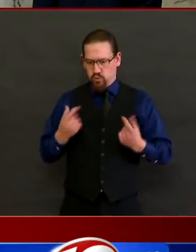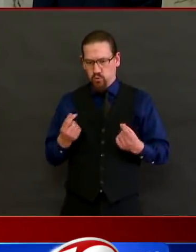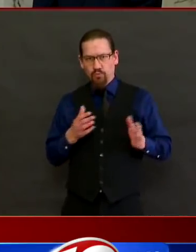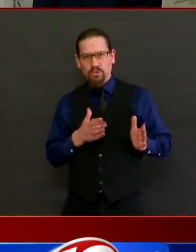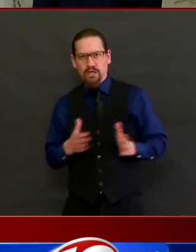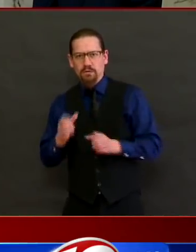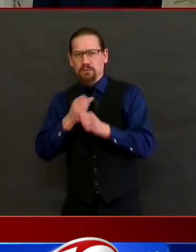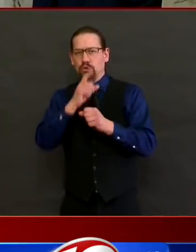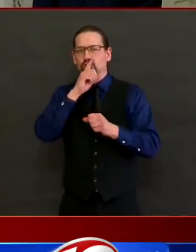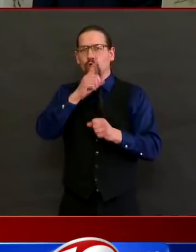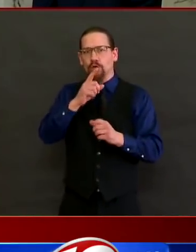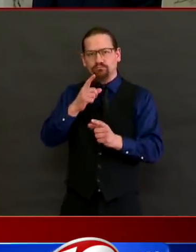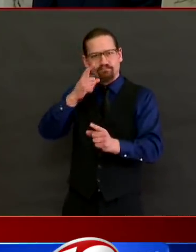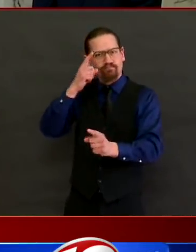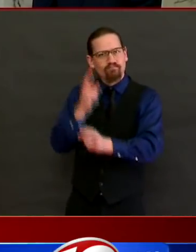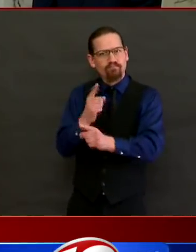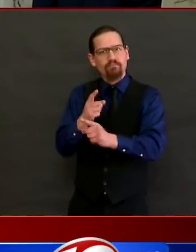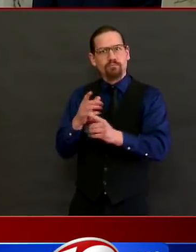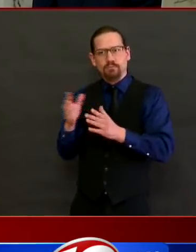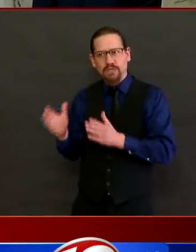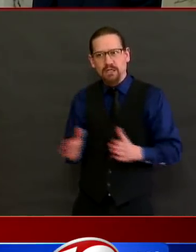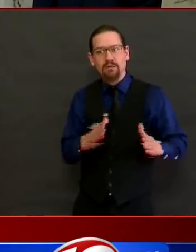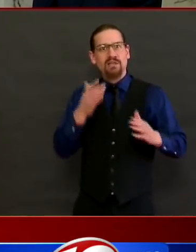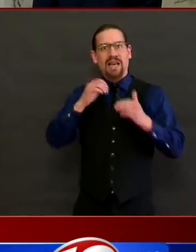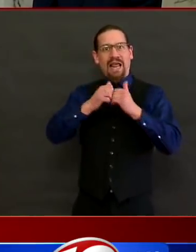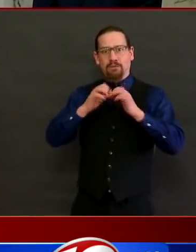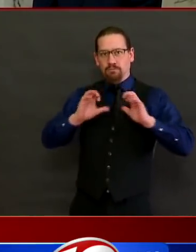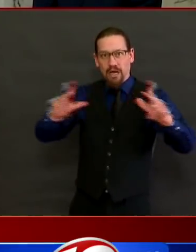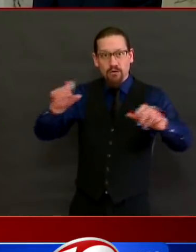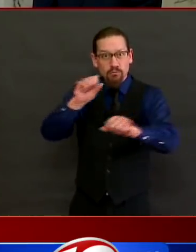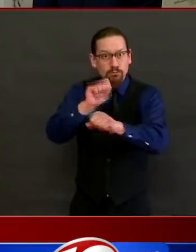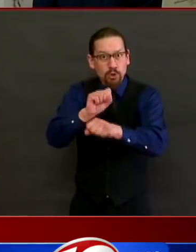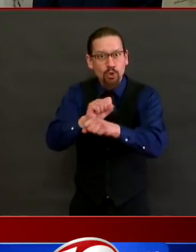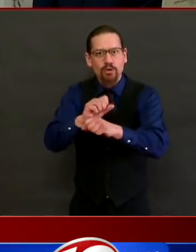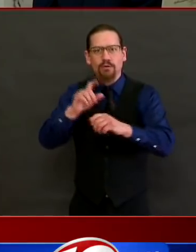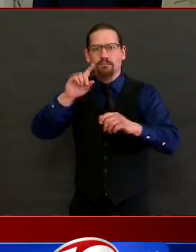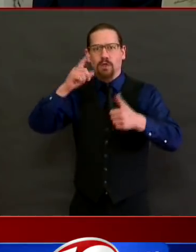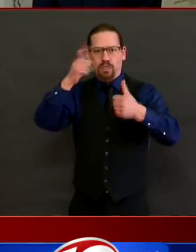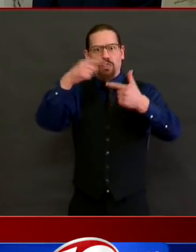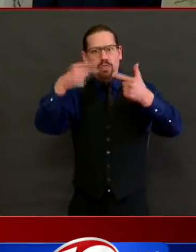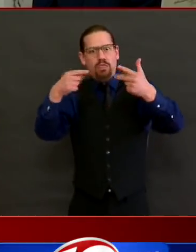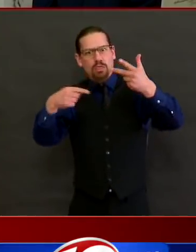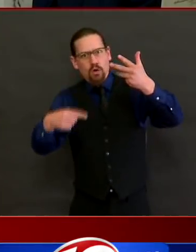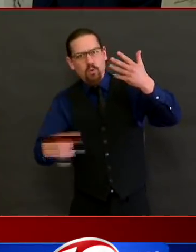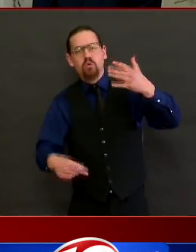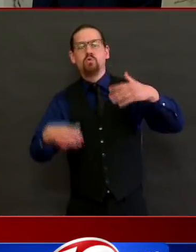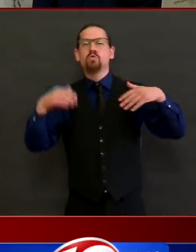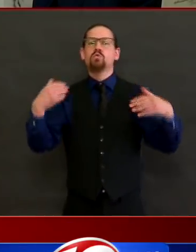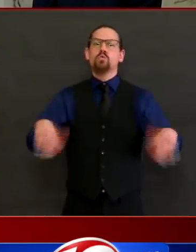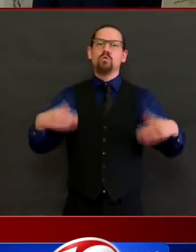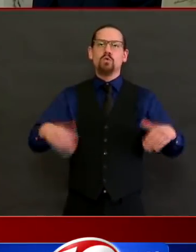CHILDCARE. SO, IT WEIGHS ON ME.